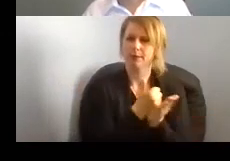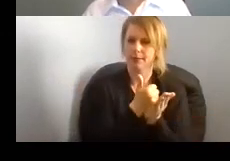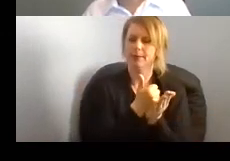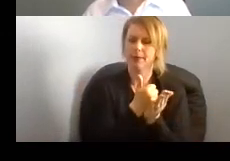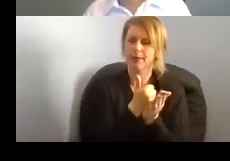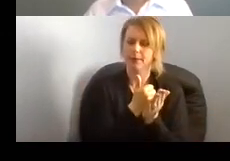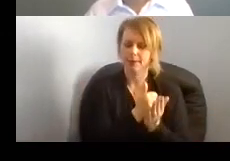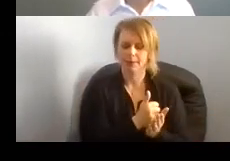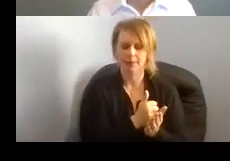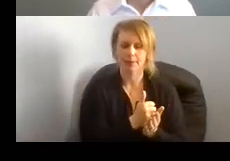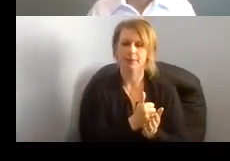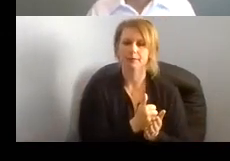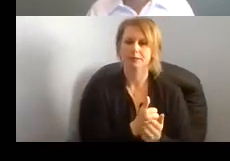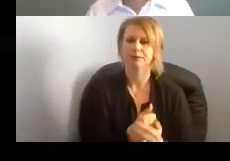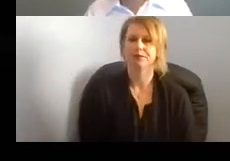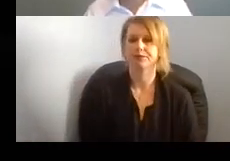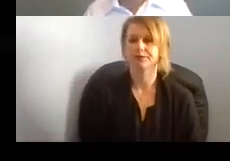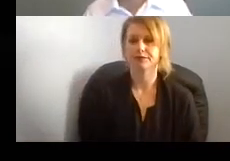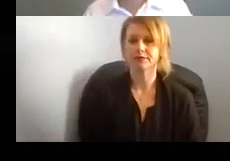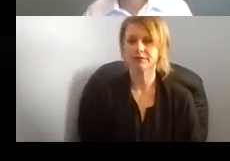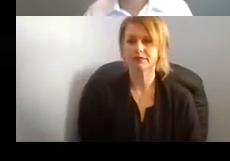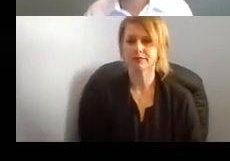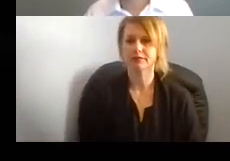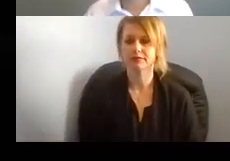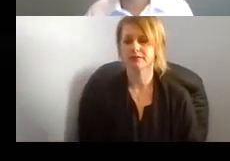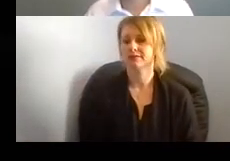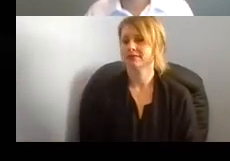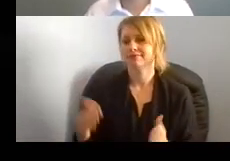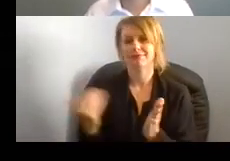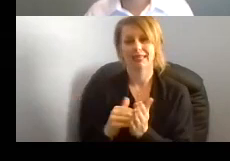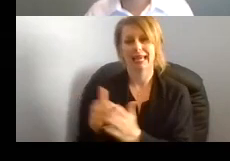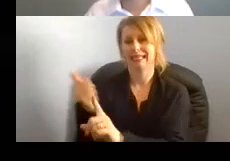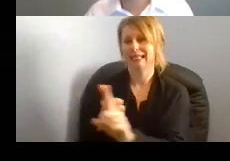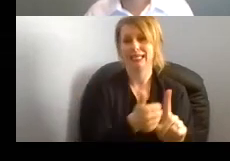And, you know, each person, I think, is going to do that differently.